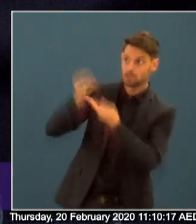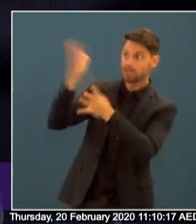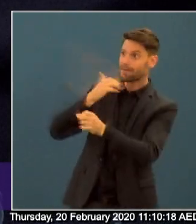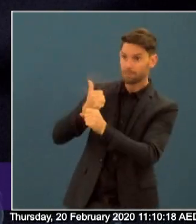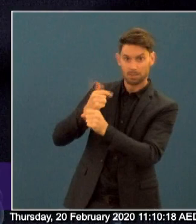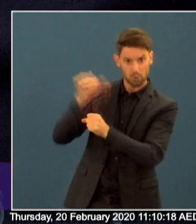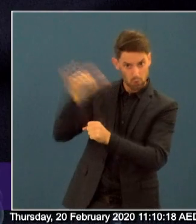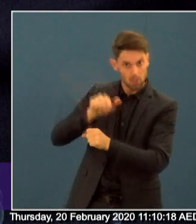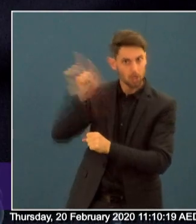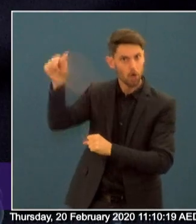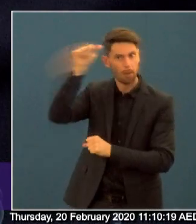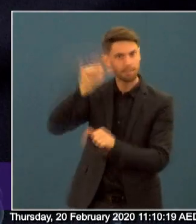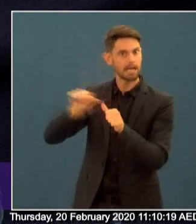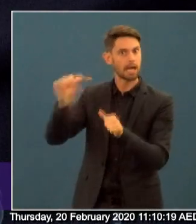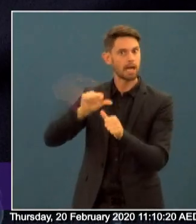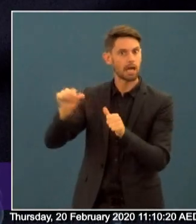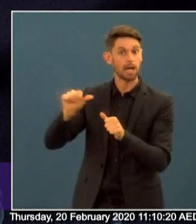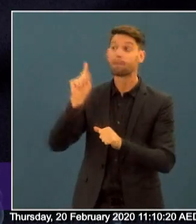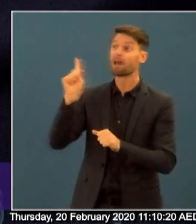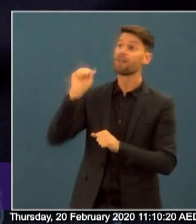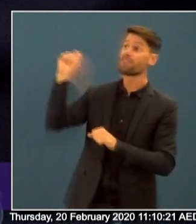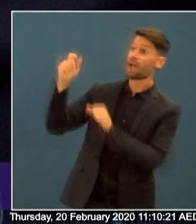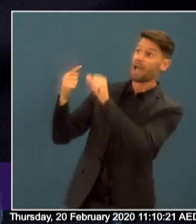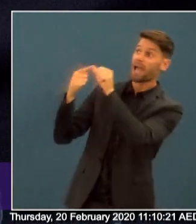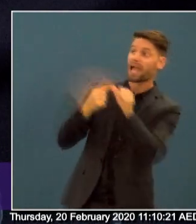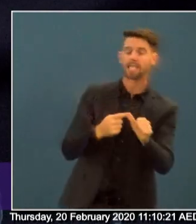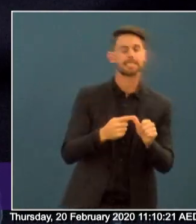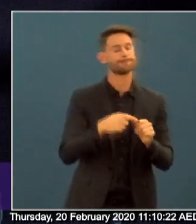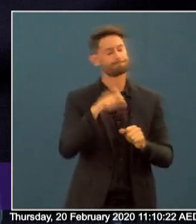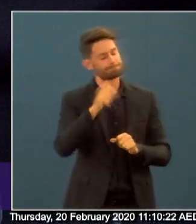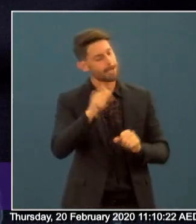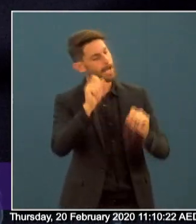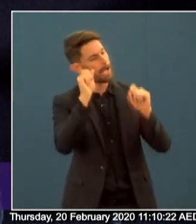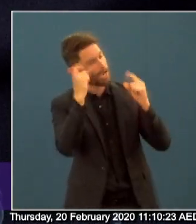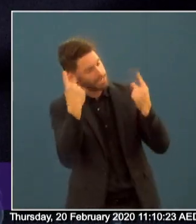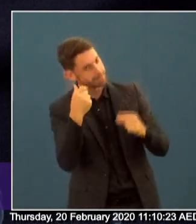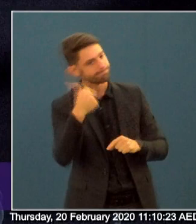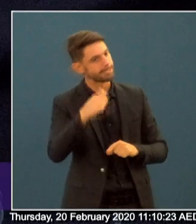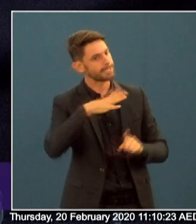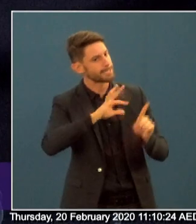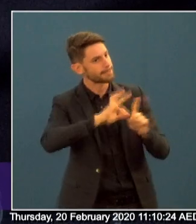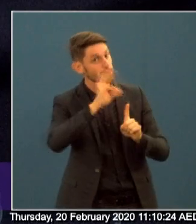we find a sympathetic response, but an incremental action,